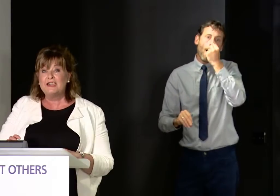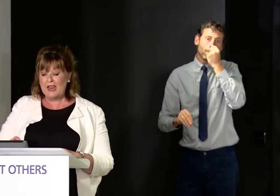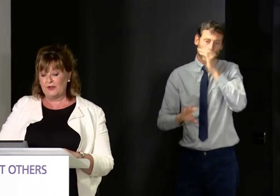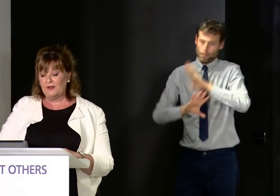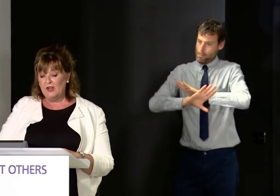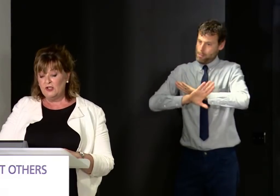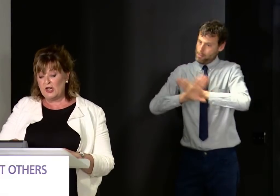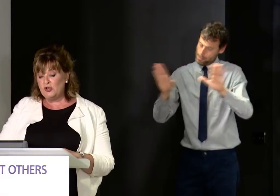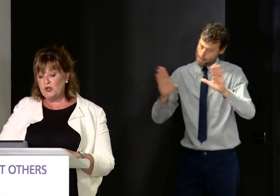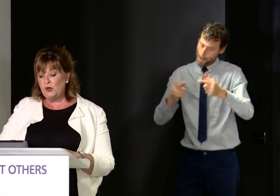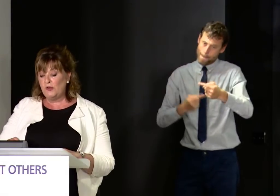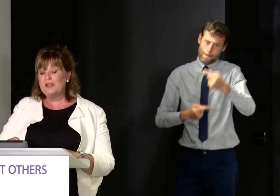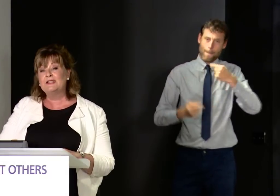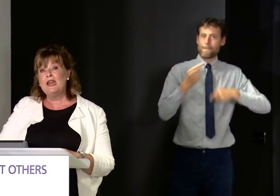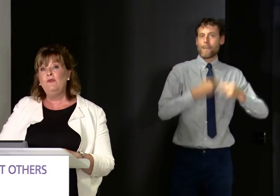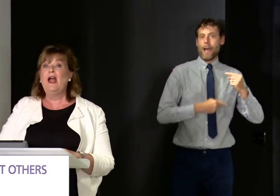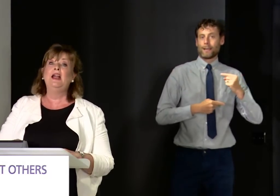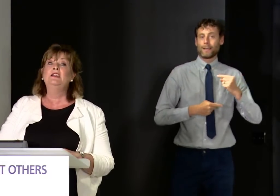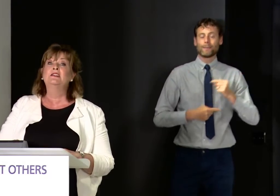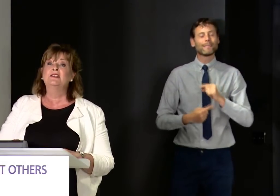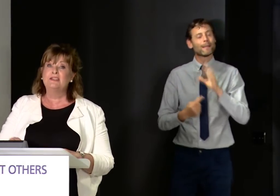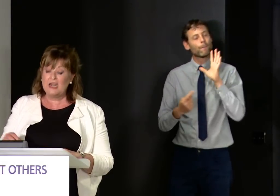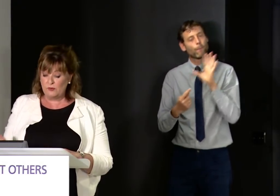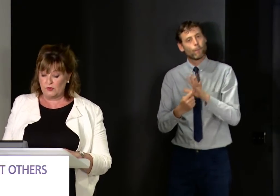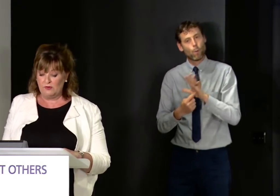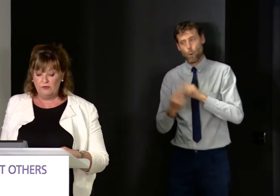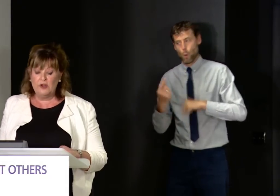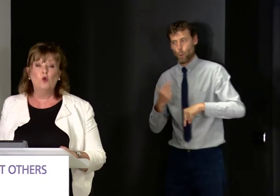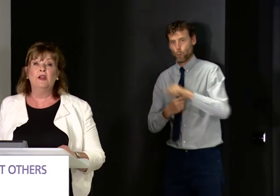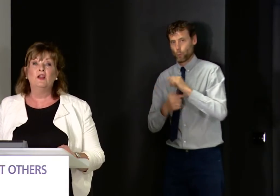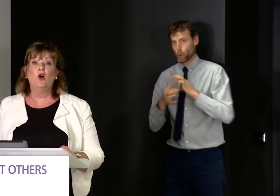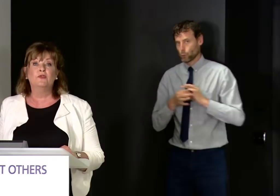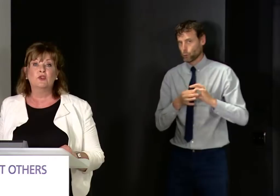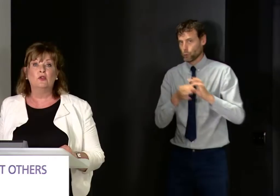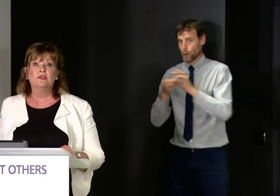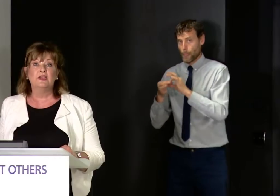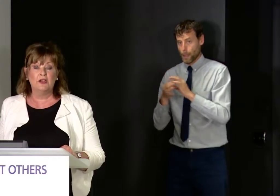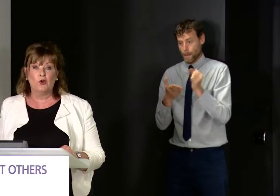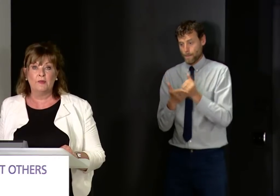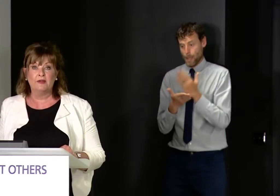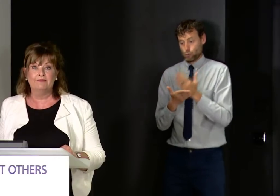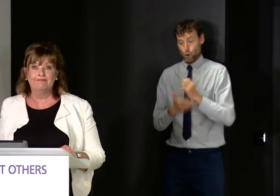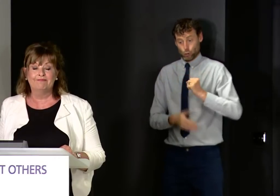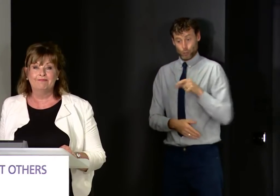together to ensure the safe and sustainable reopening of Scotland's economy.